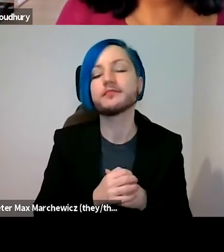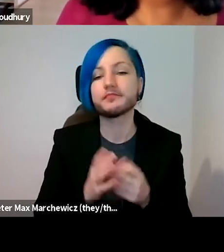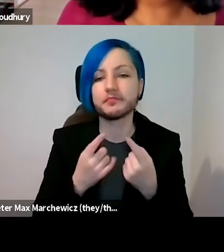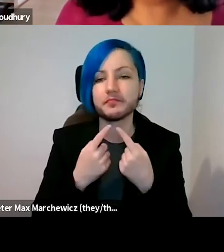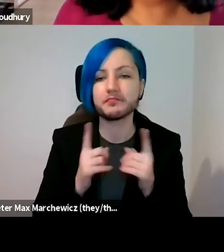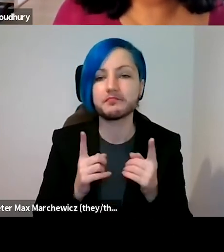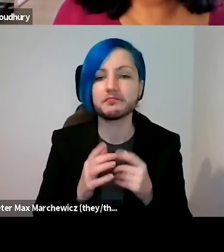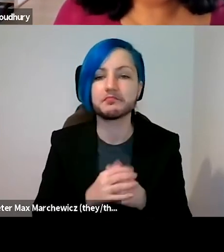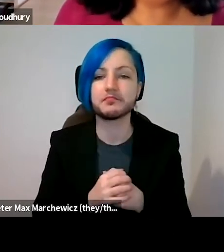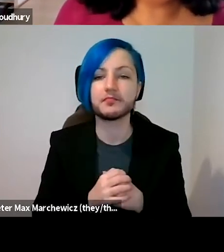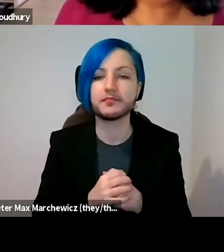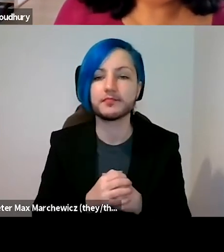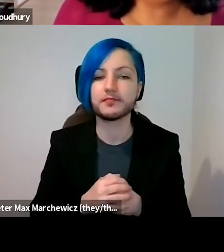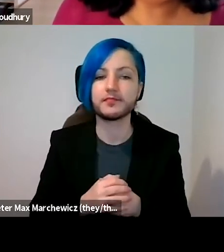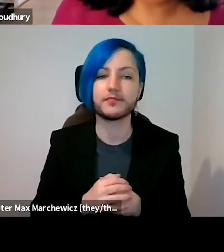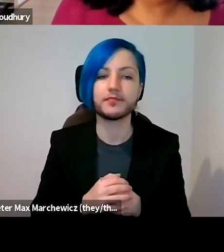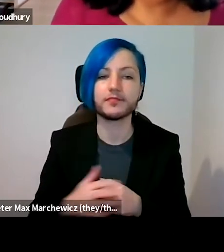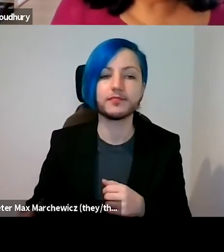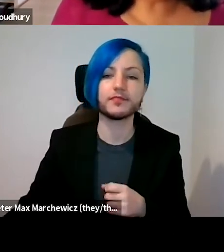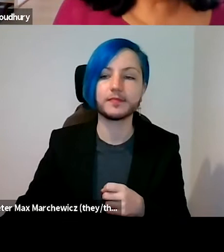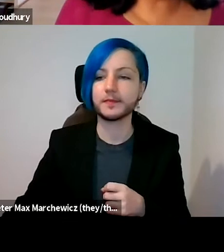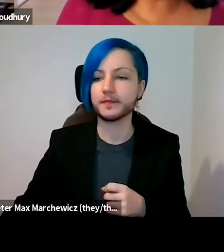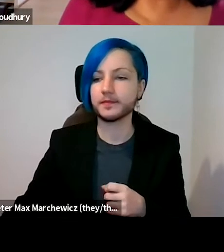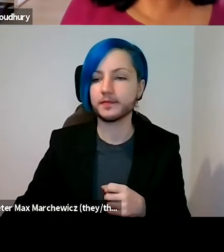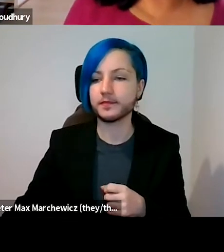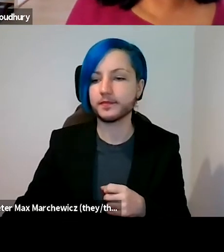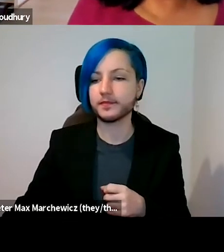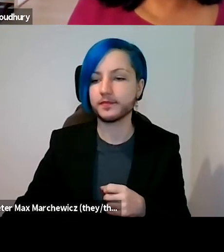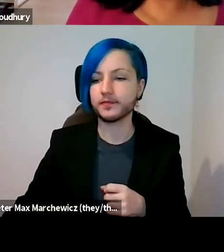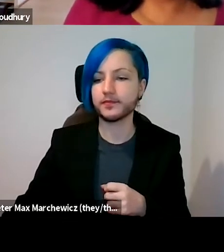as central as well as the club. The address reading of the Paisley shawl, however,